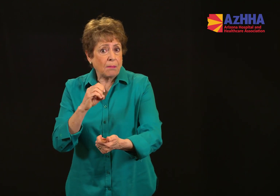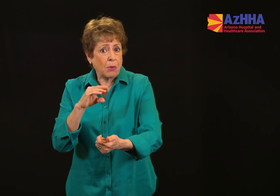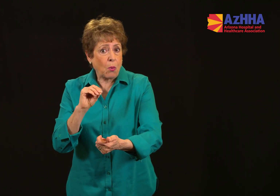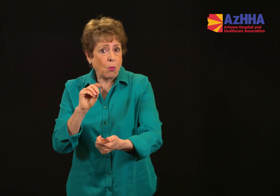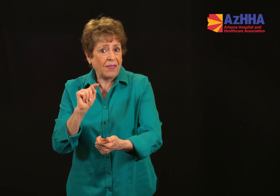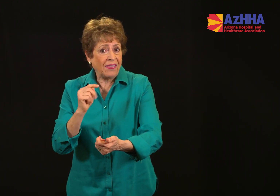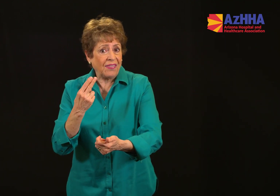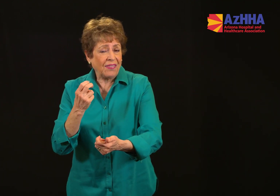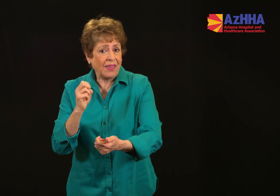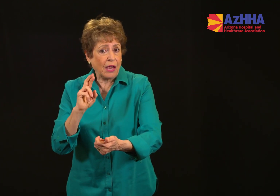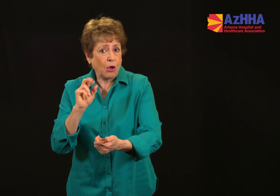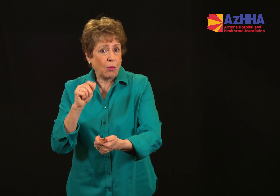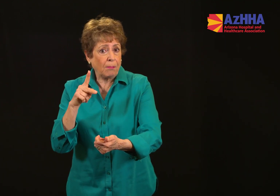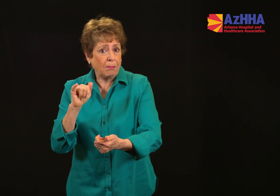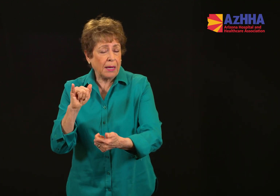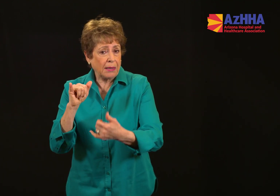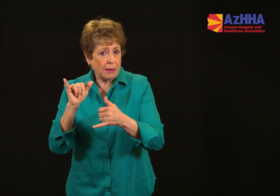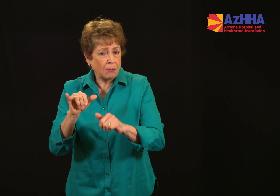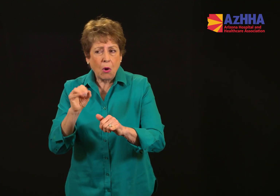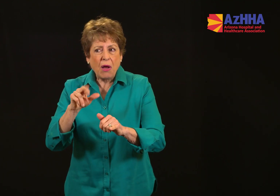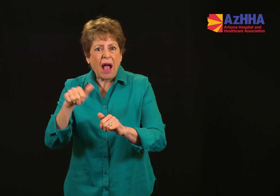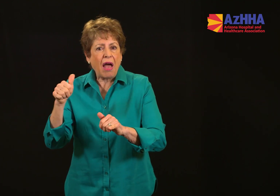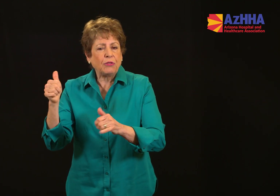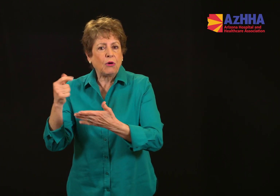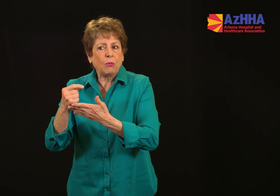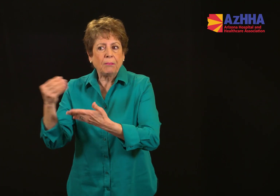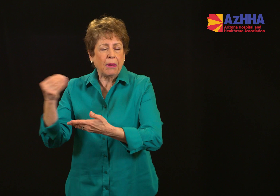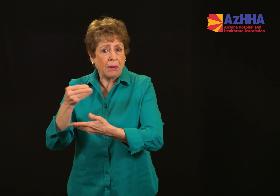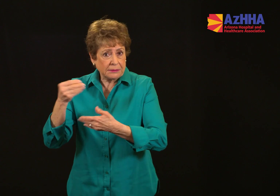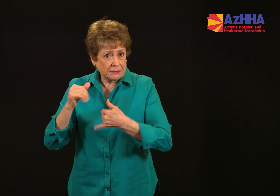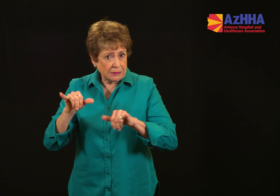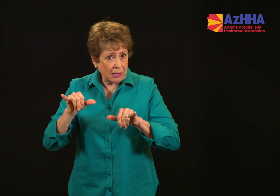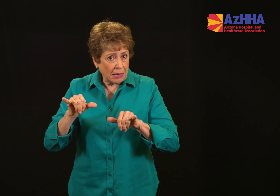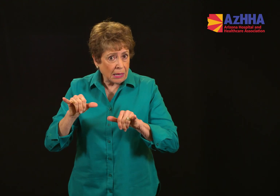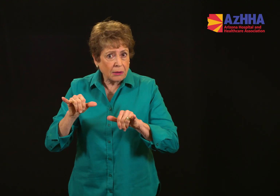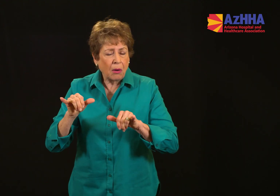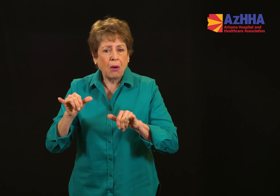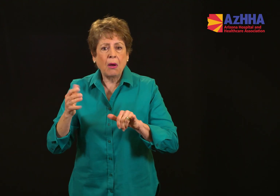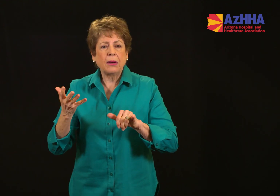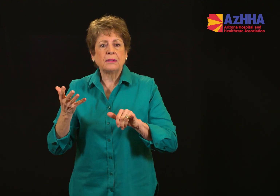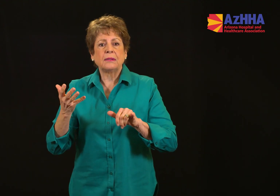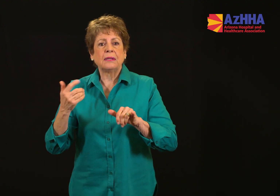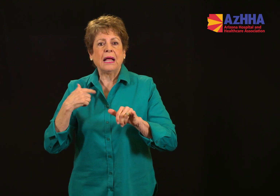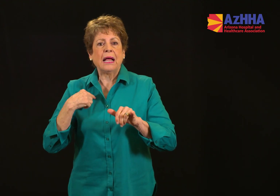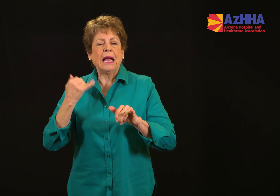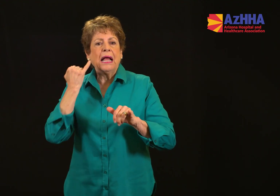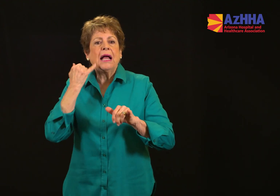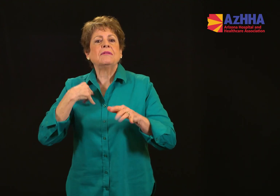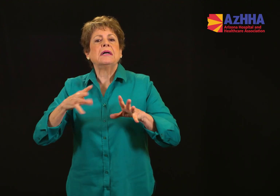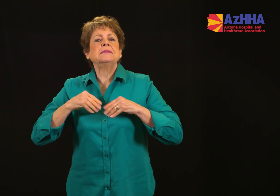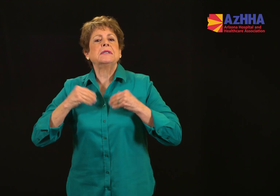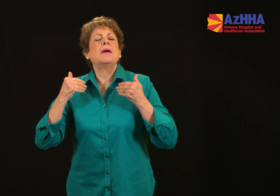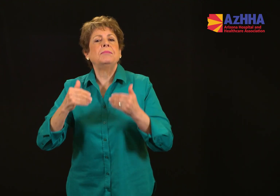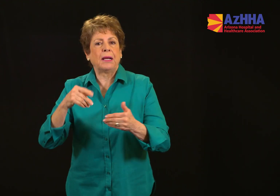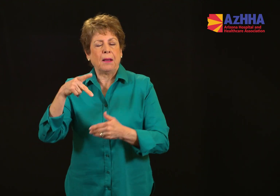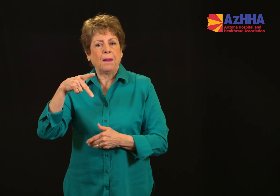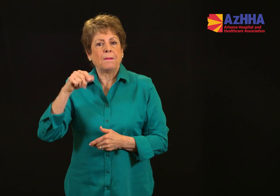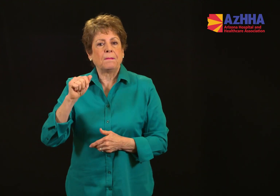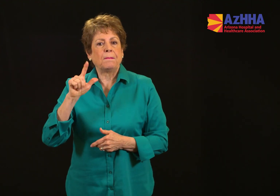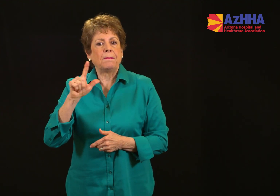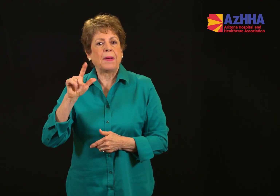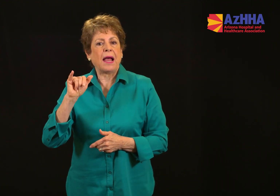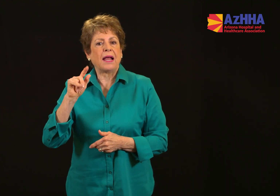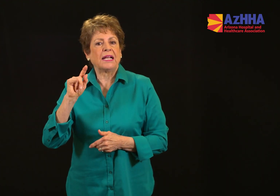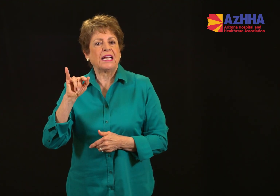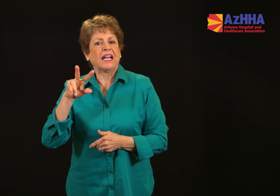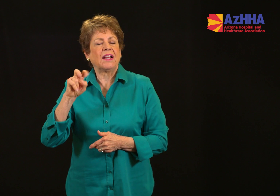if I'm accepting palliative care?